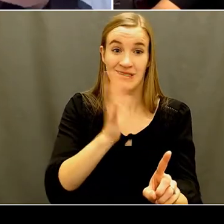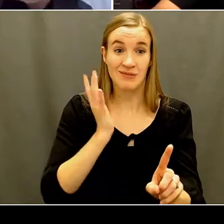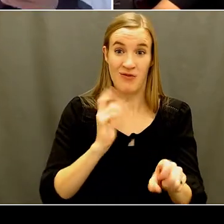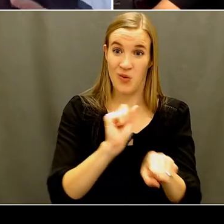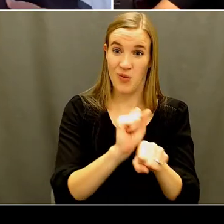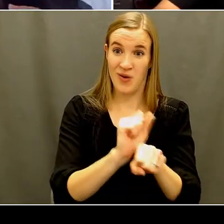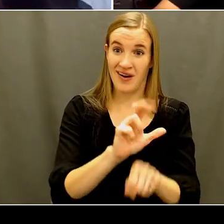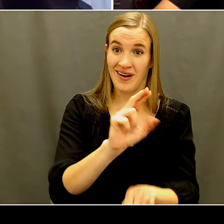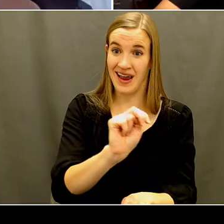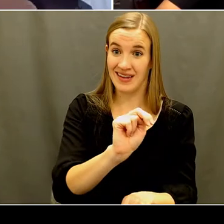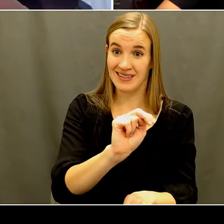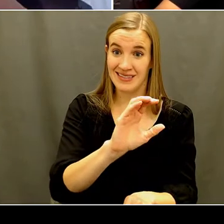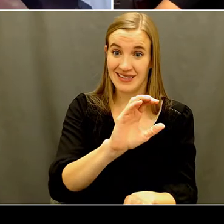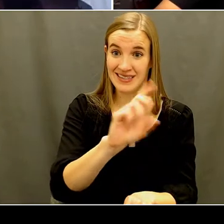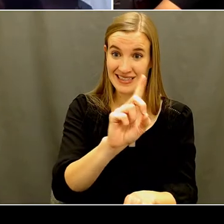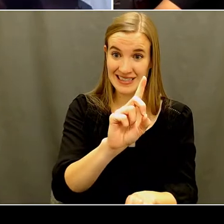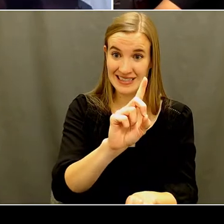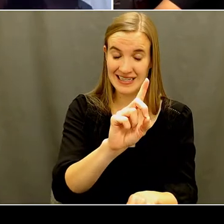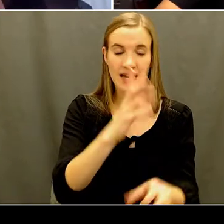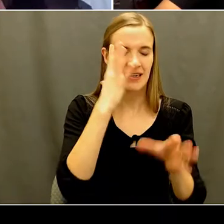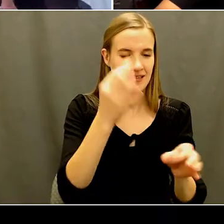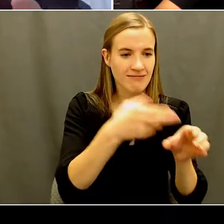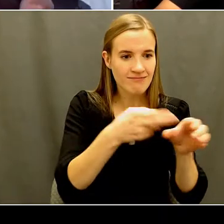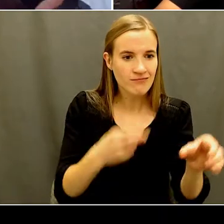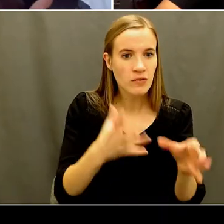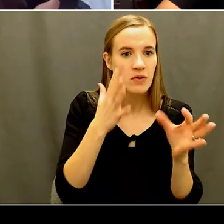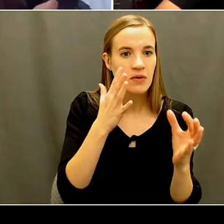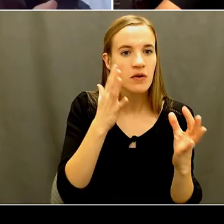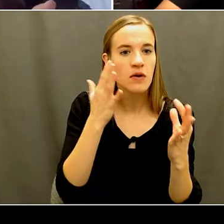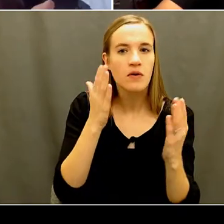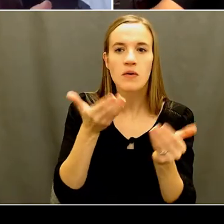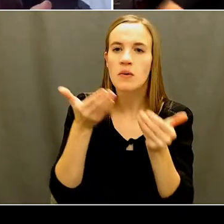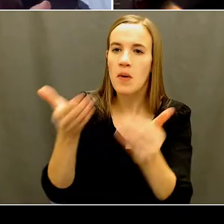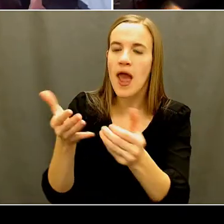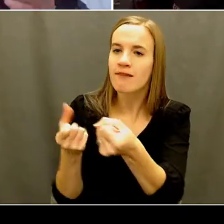And he called me and he said, Maria, we have this job opening in Houston, I